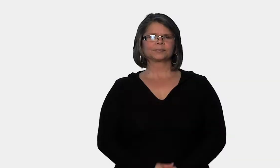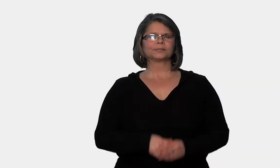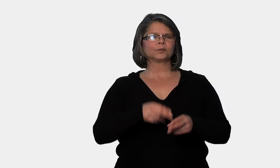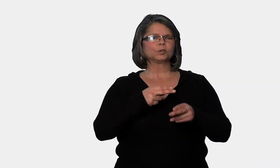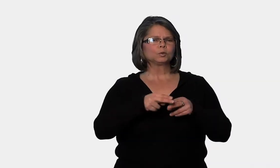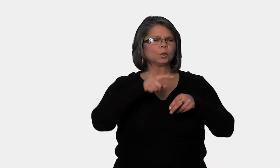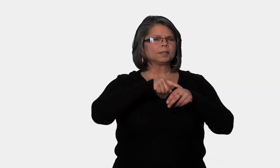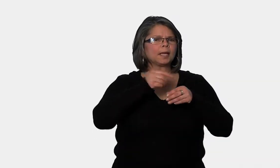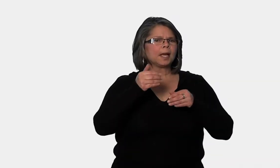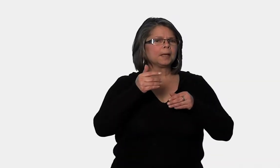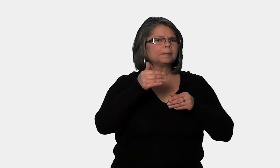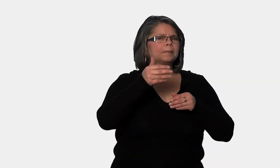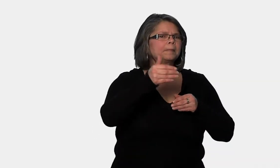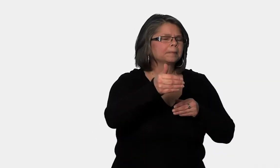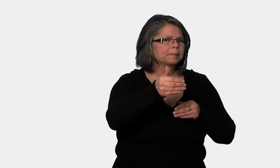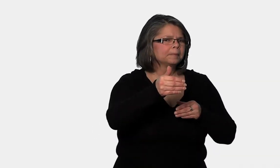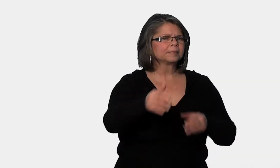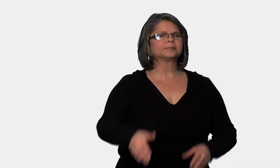A Short Time Later...